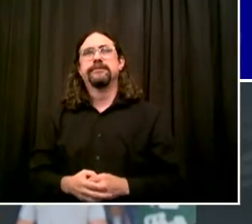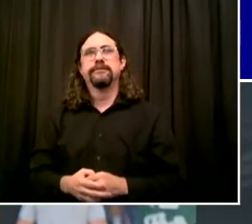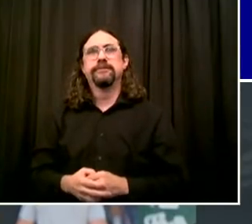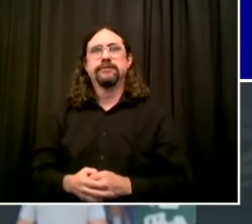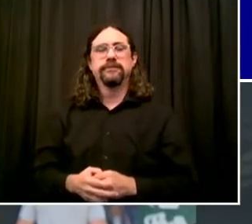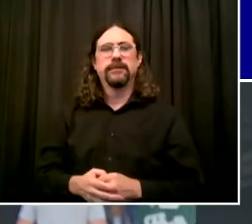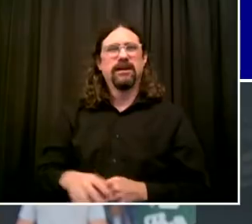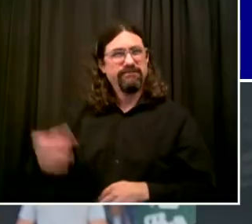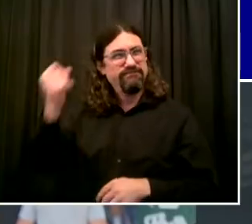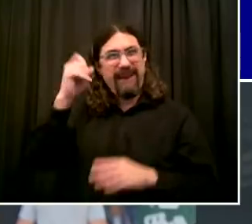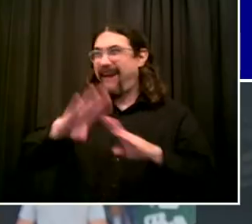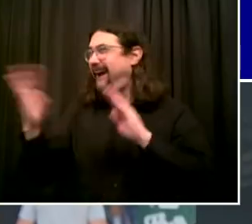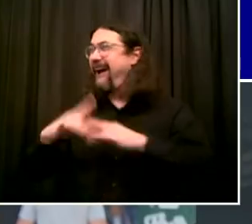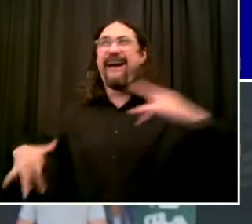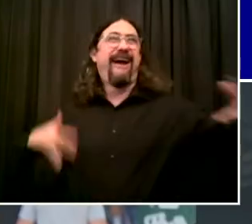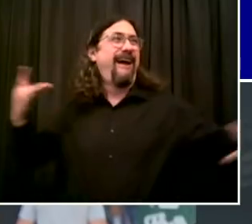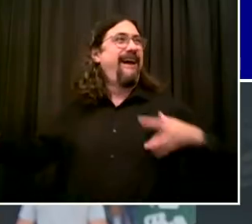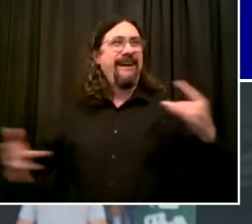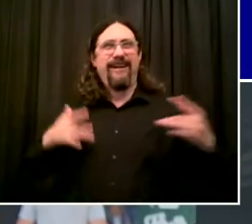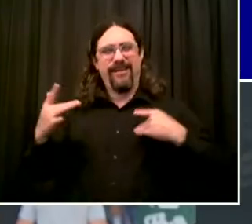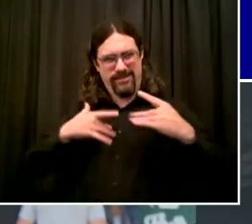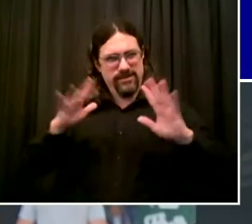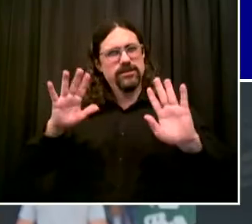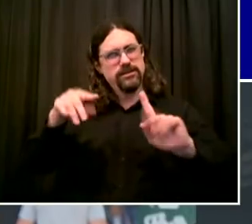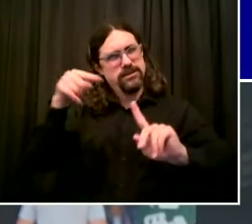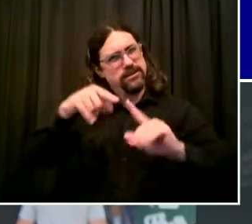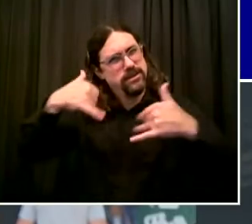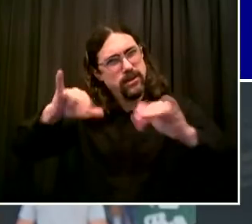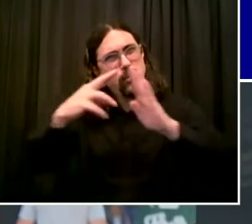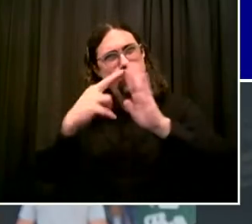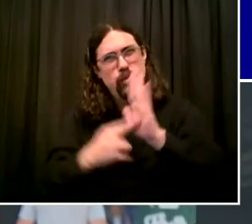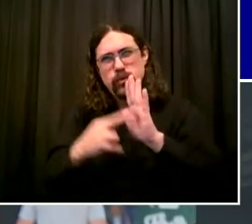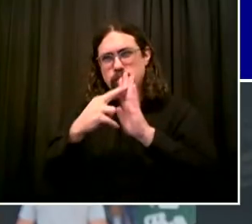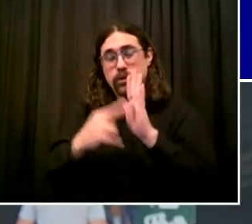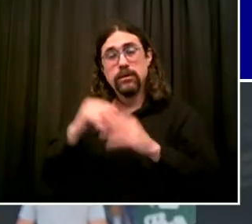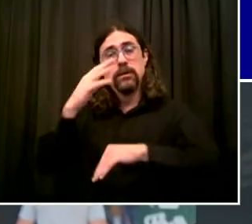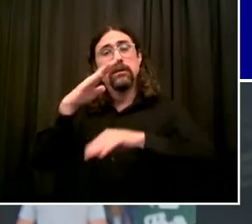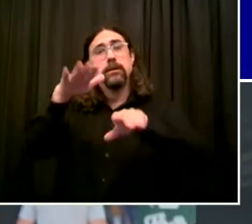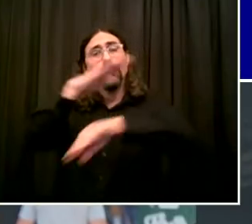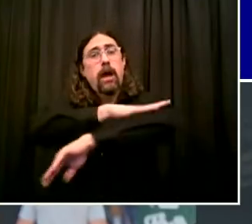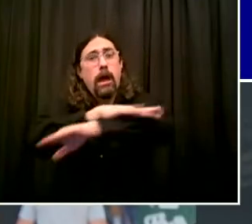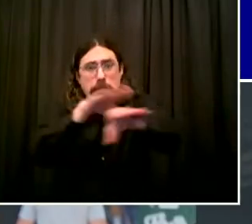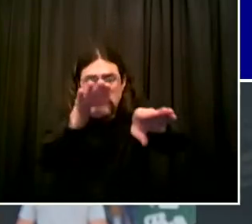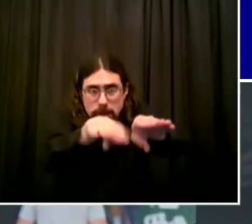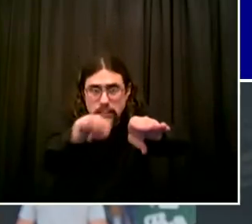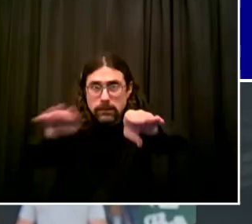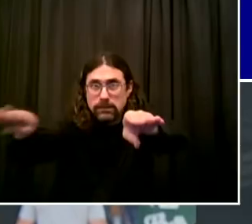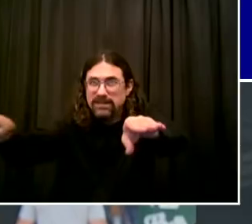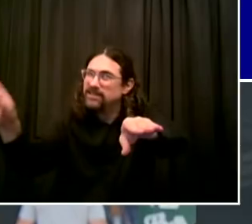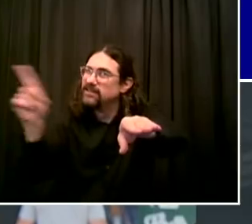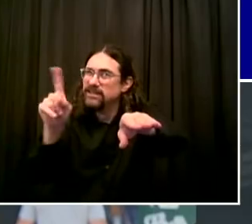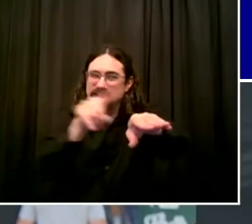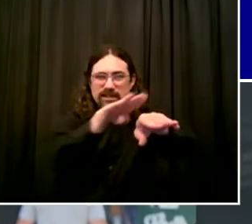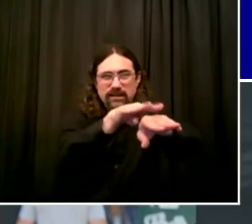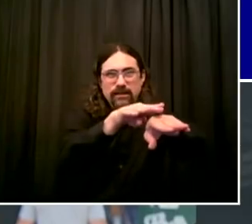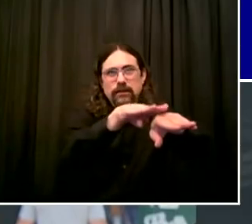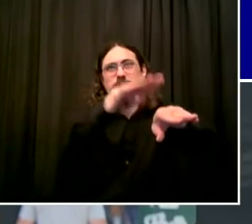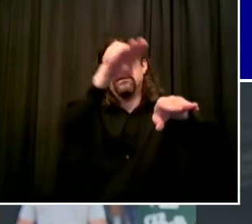ARASE LOANG THE STREET.